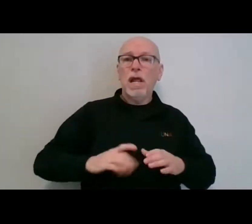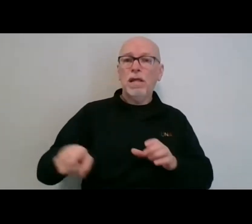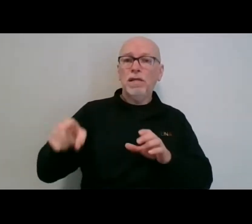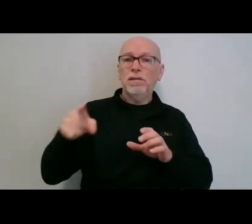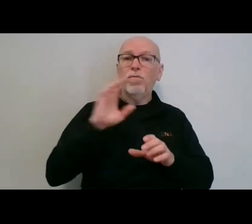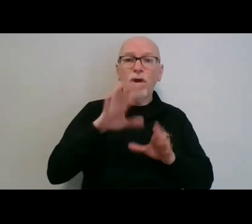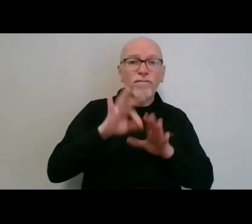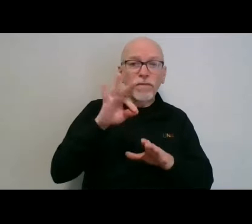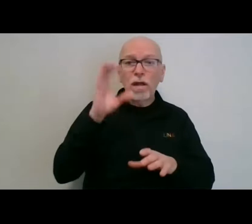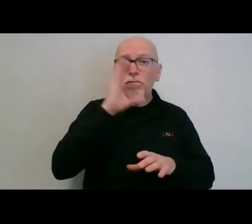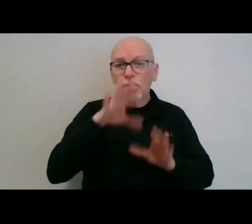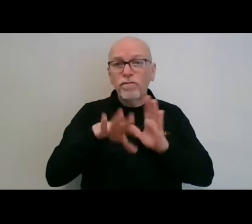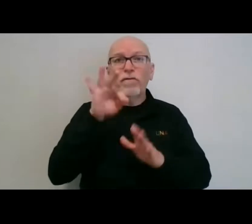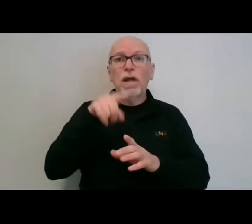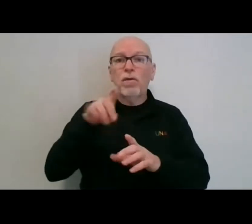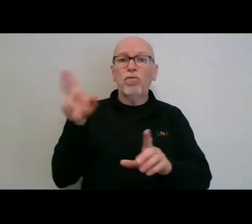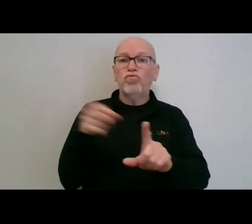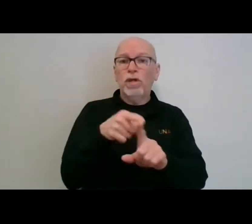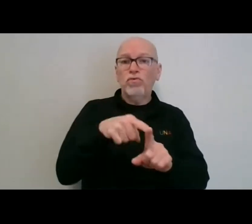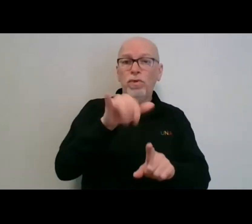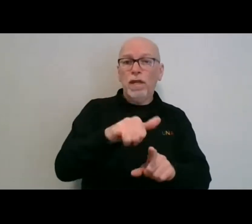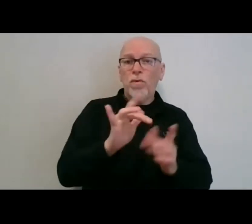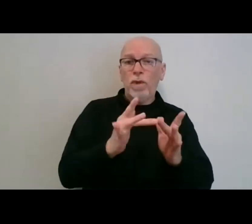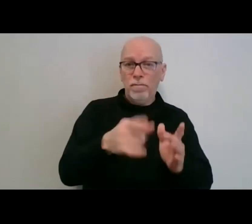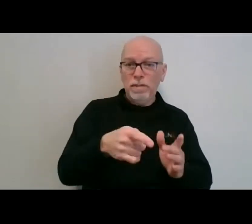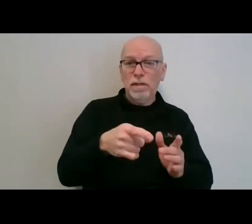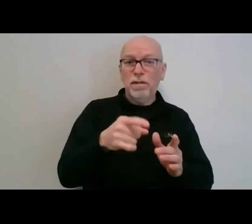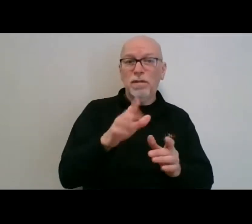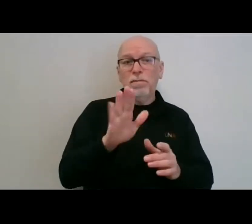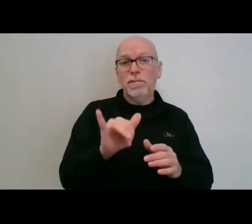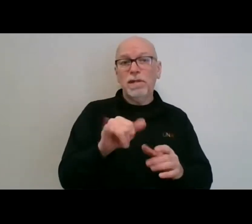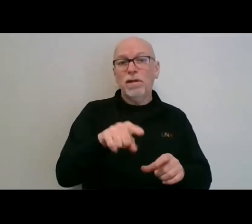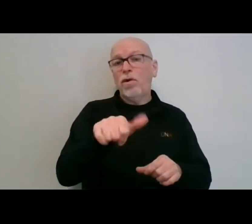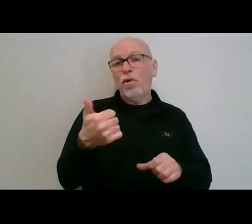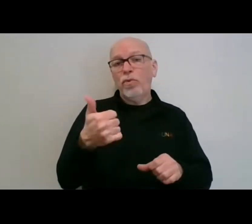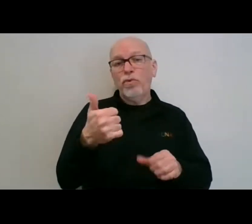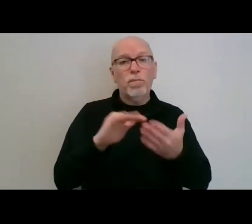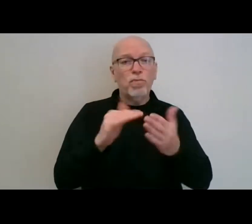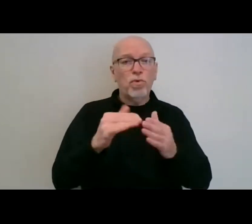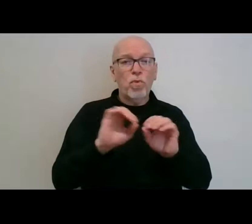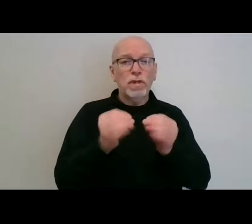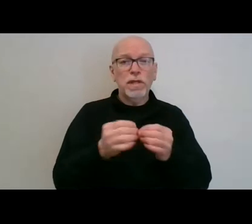or at least being directed to by other community organizations.